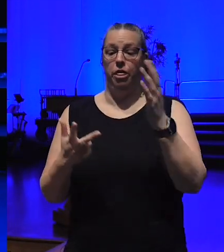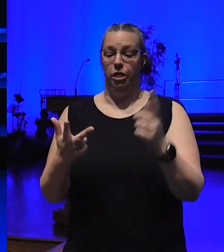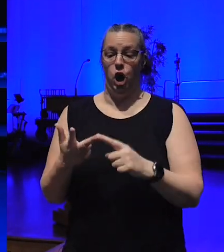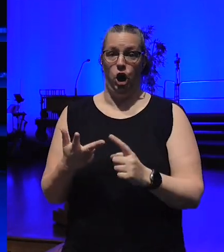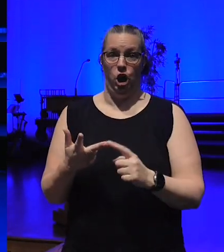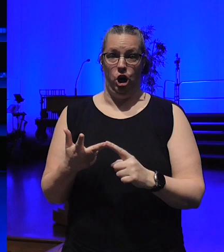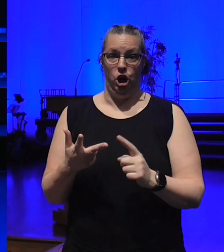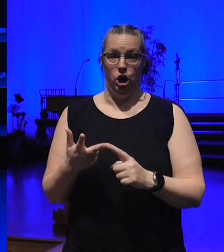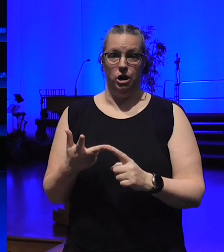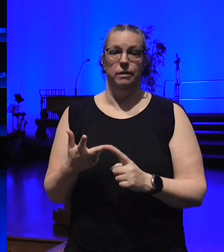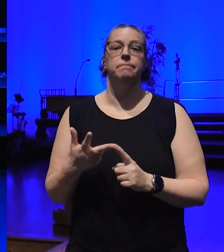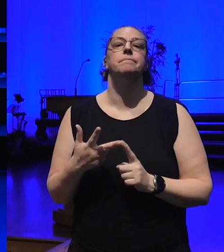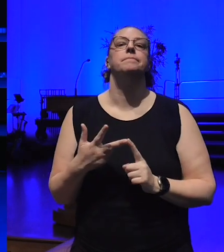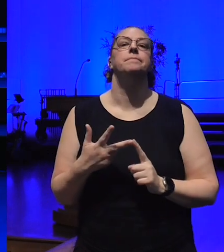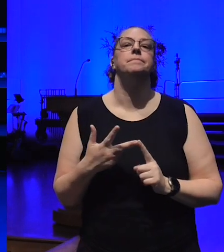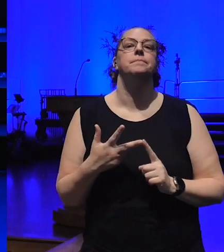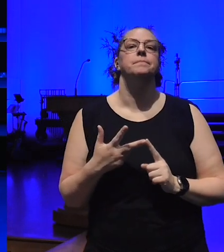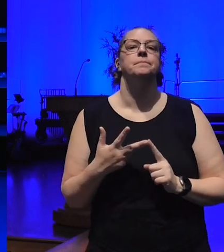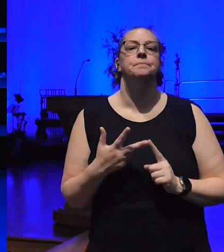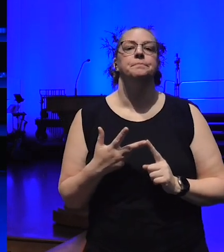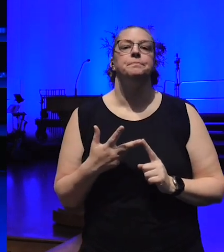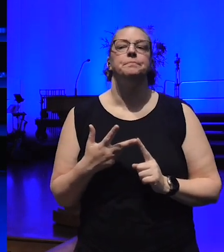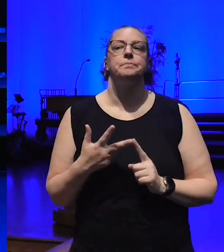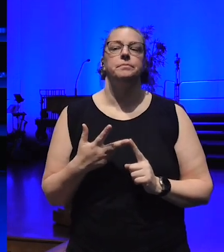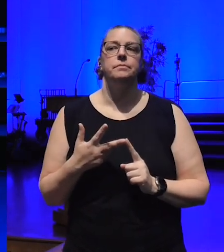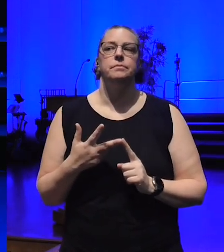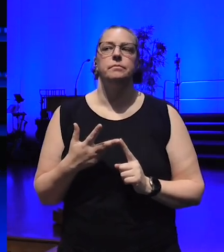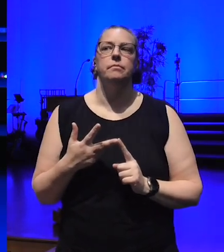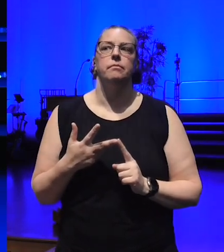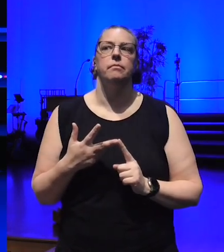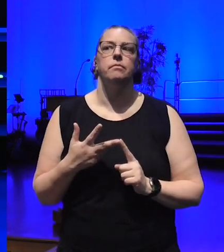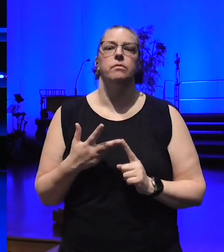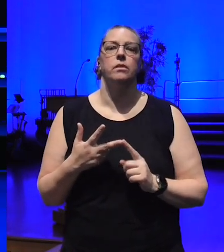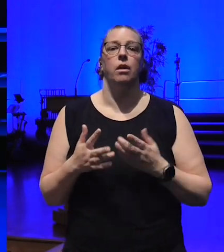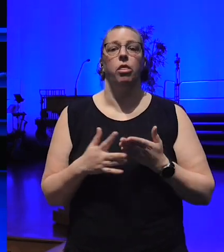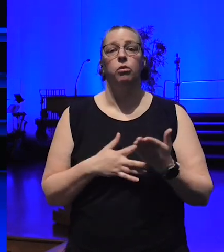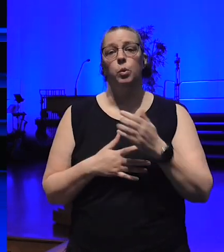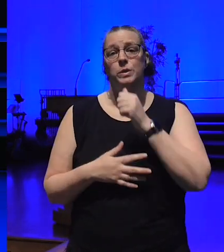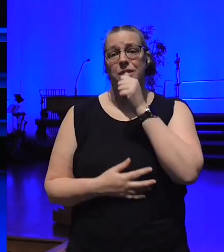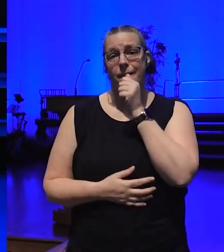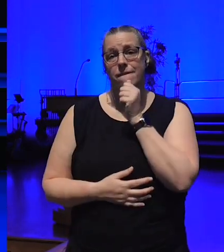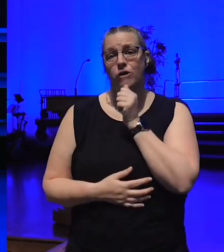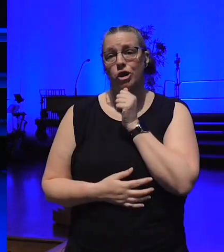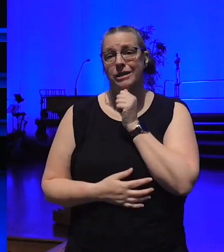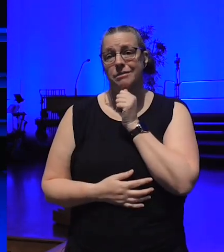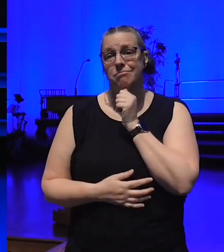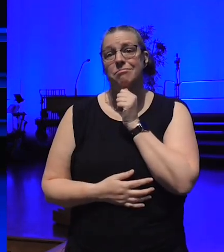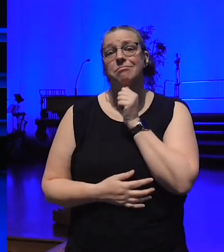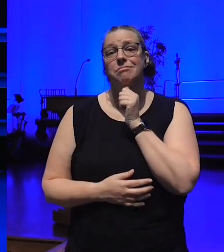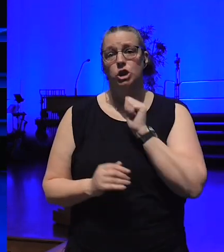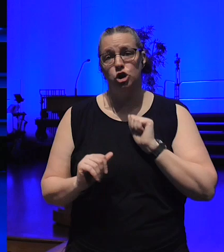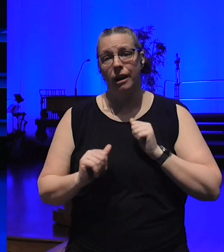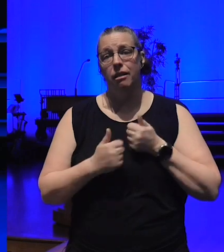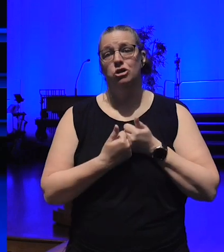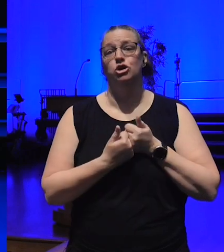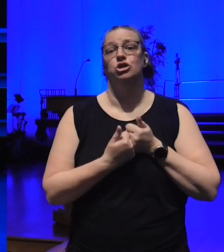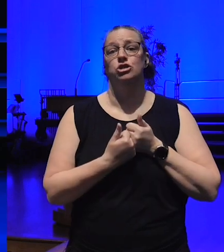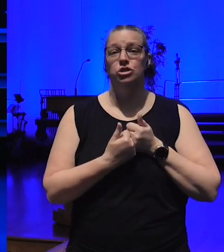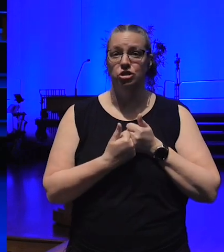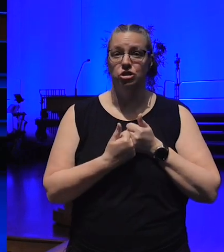third way to experience meaning Franco tells us is through suffering through challenges through